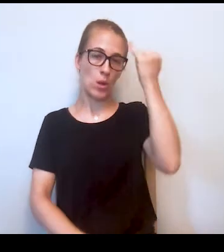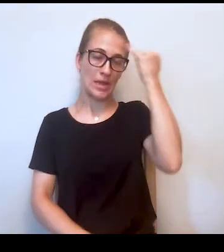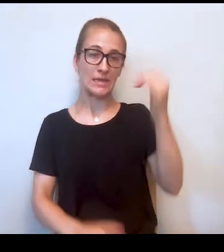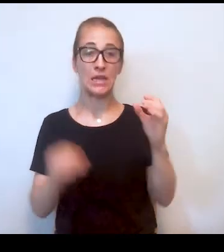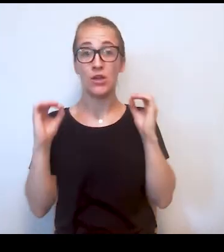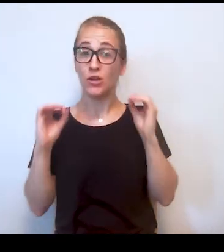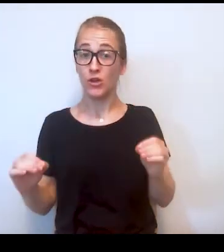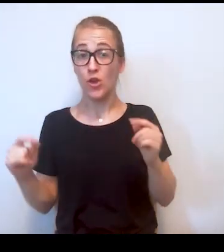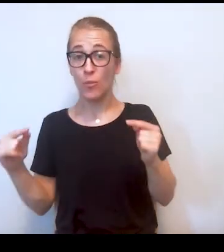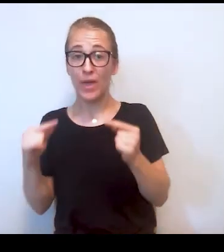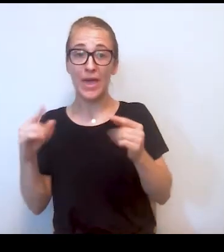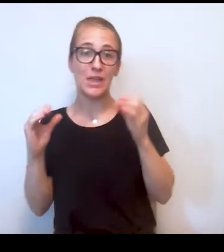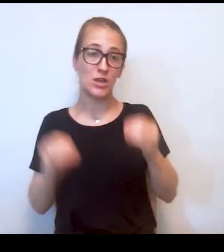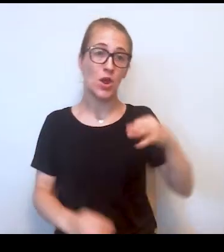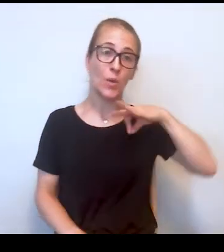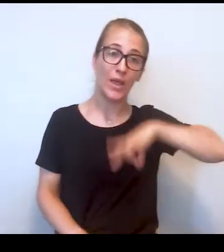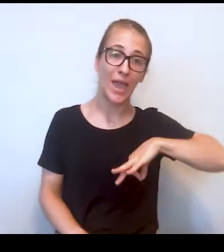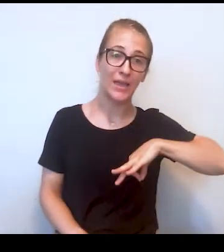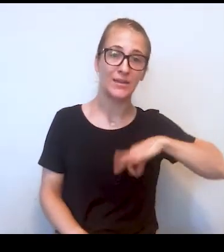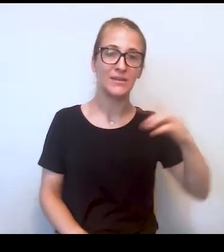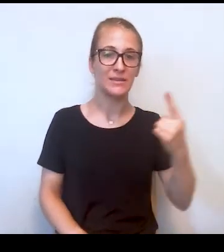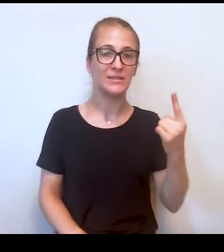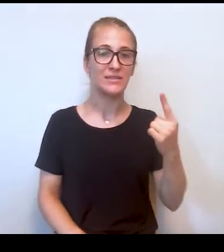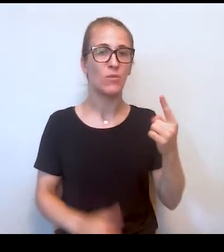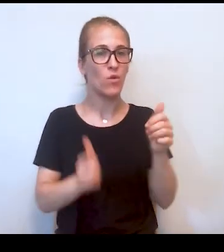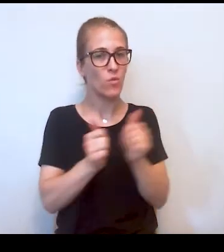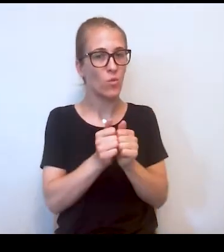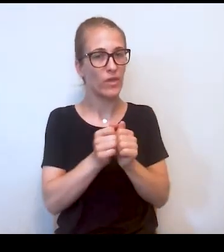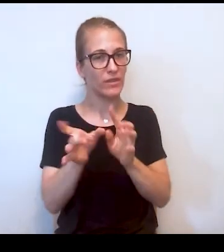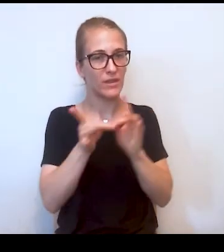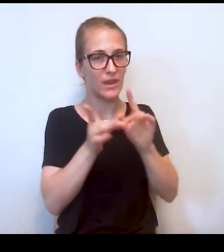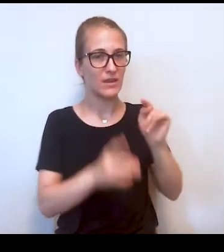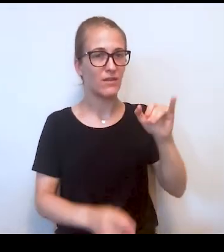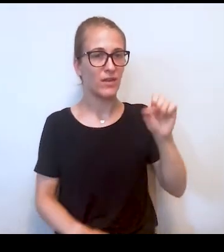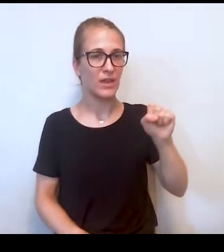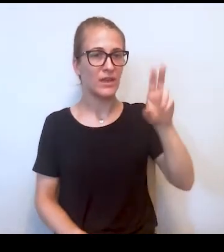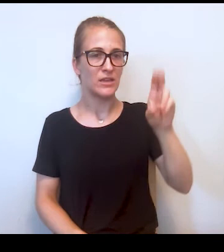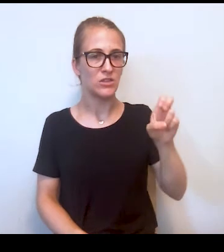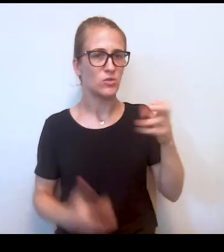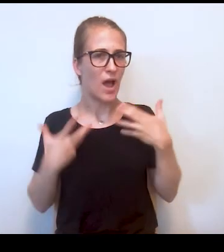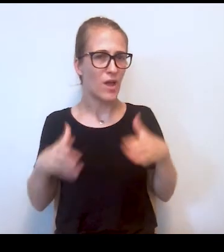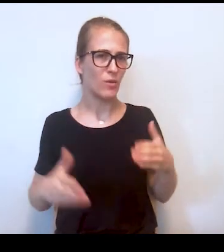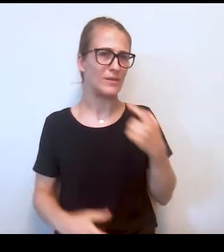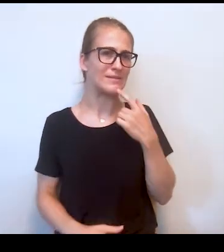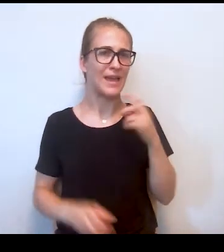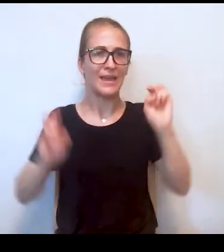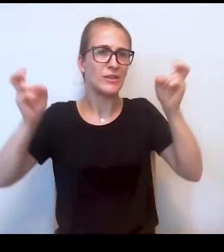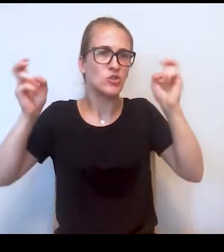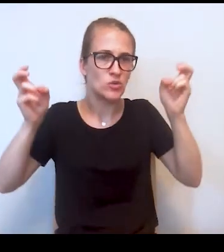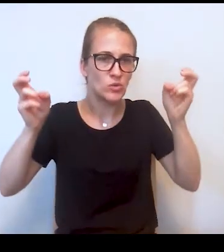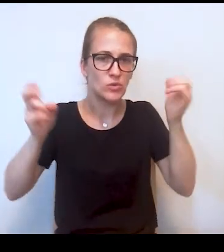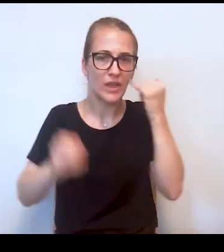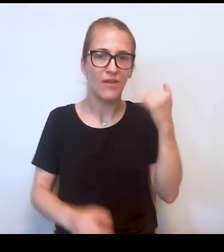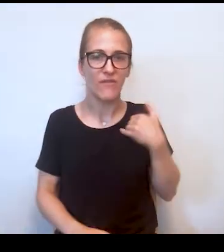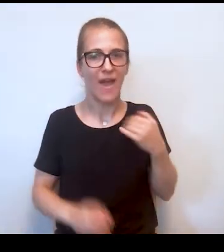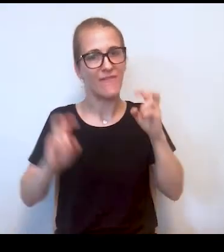If there (chuckles) is an issue with connective tissue, there's going to be pain. And so the continuation of pain